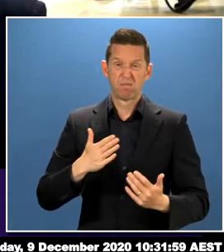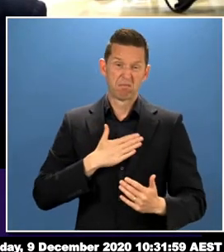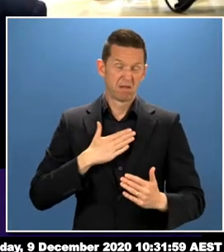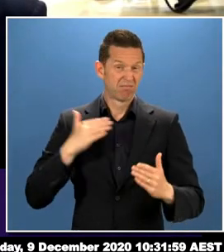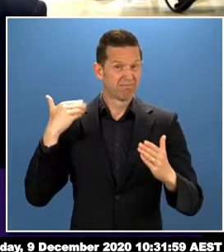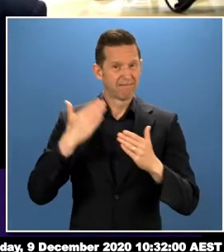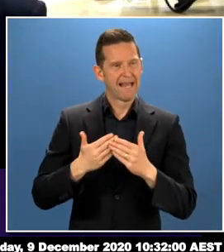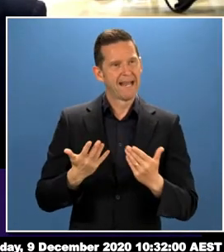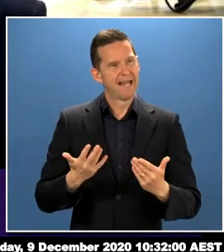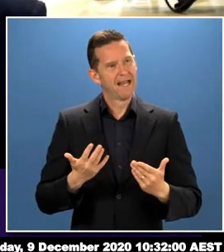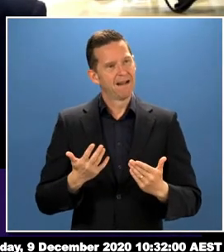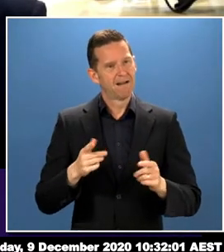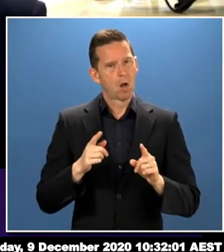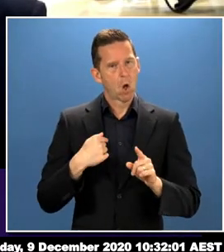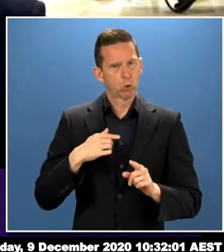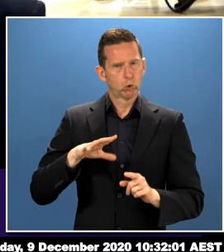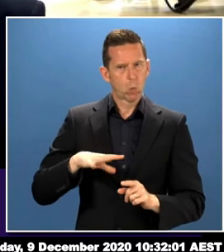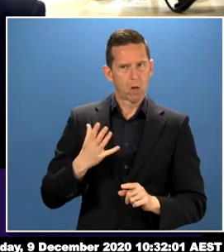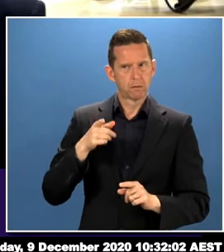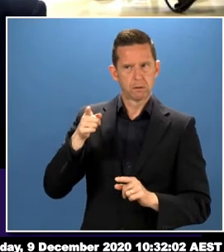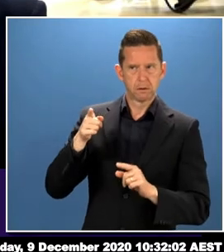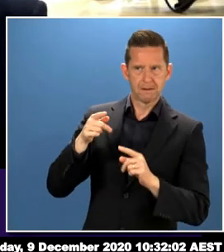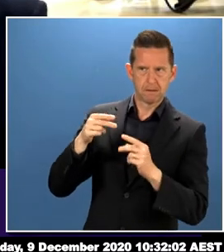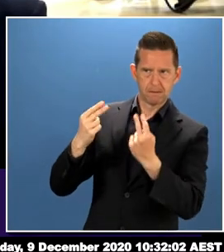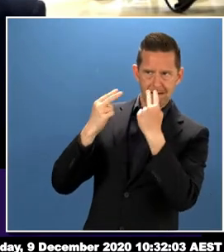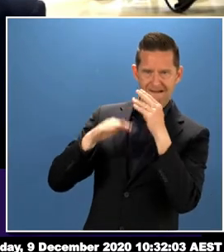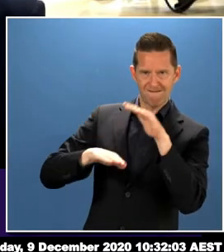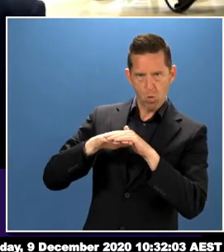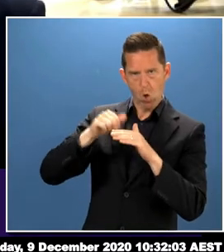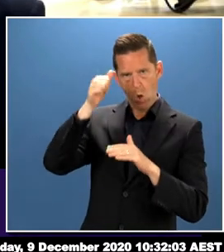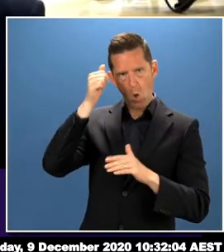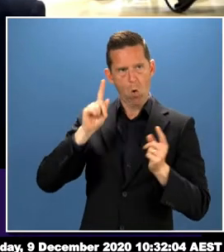want to always bring people fully onboard with the disability experience.